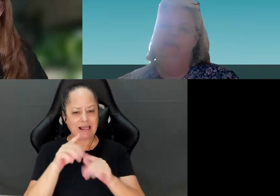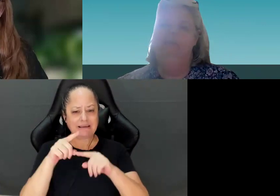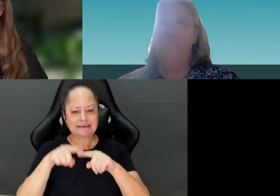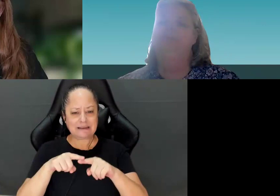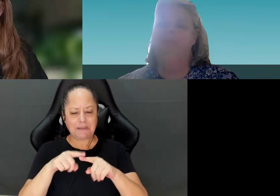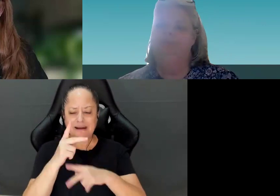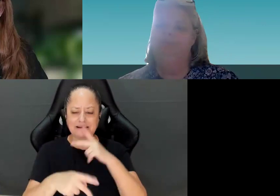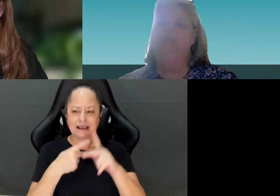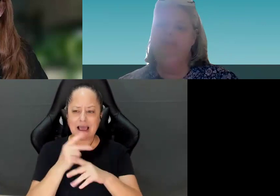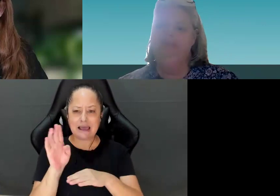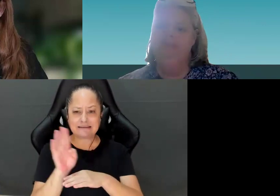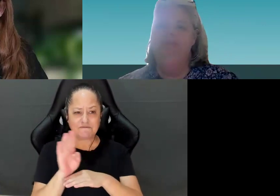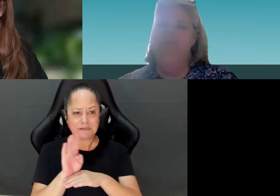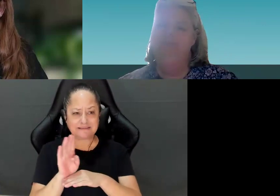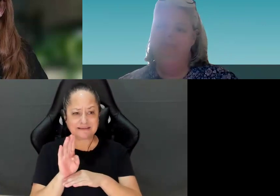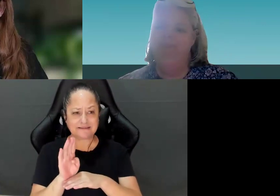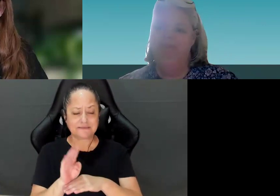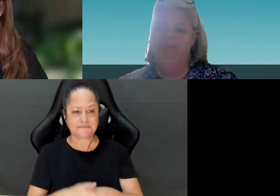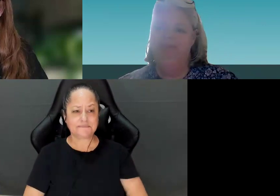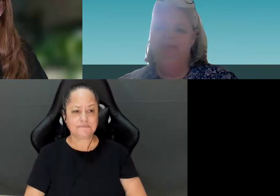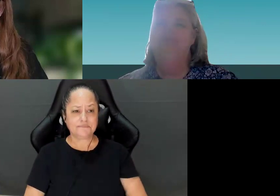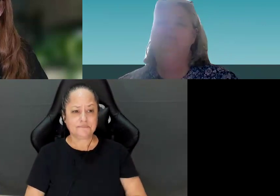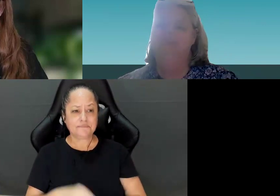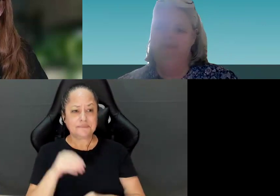of businesses that are in the room.